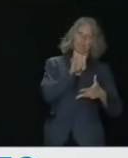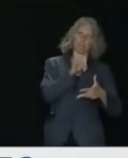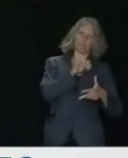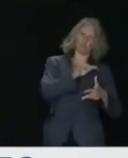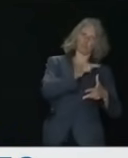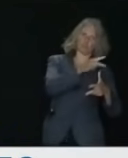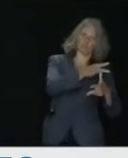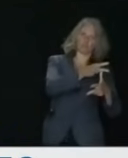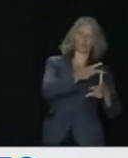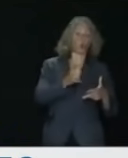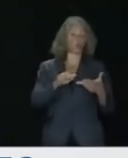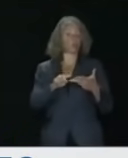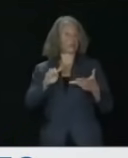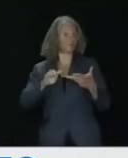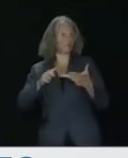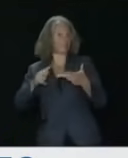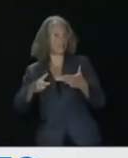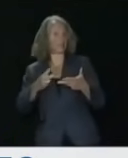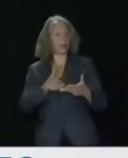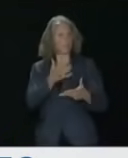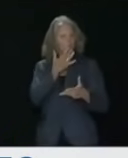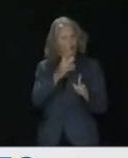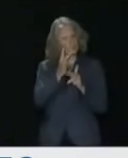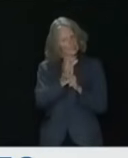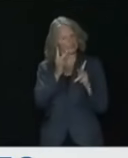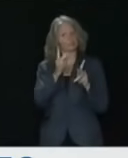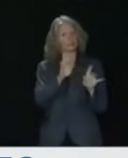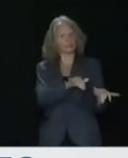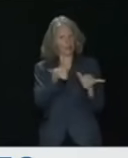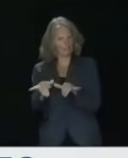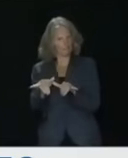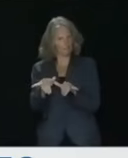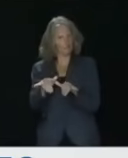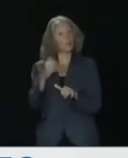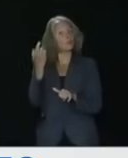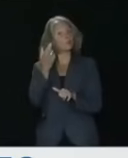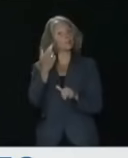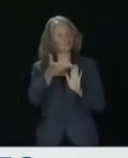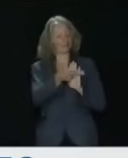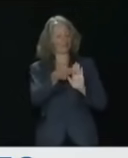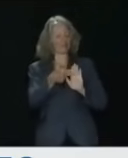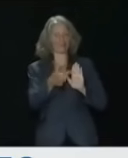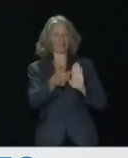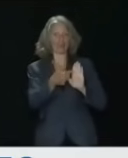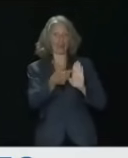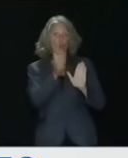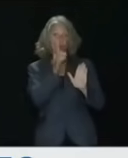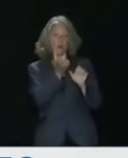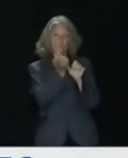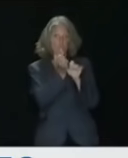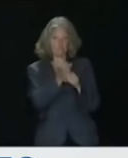DOSE AS THE SAME VACCINE SERIES.